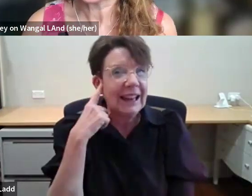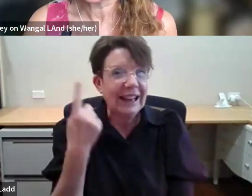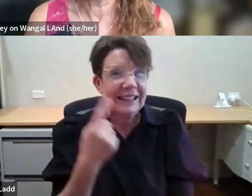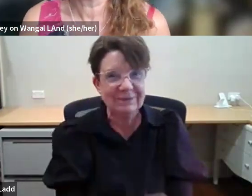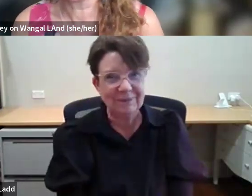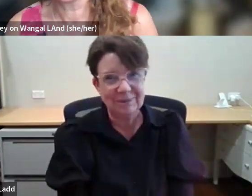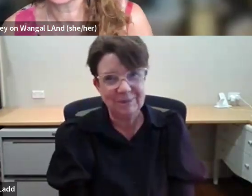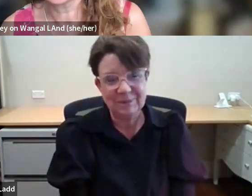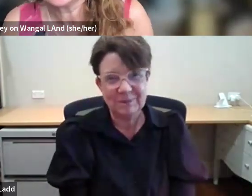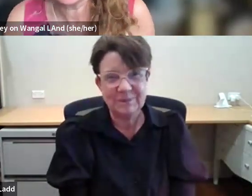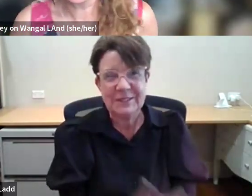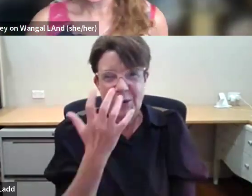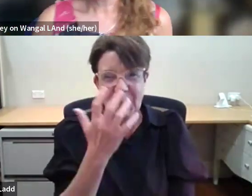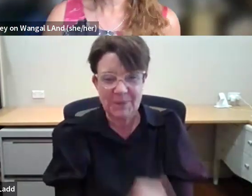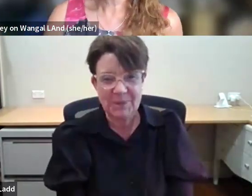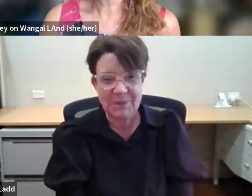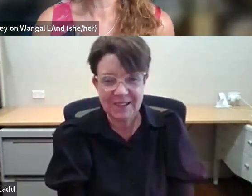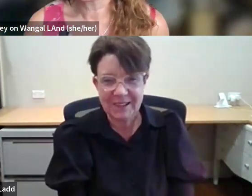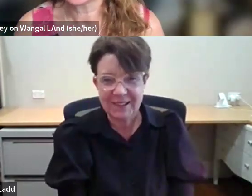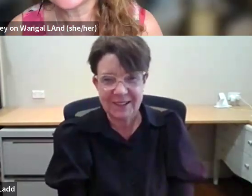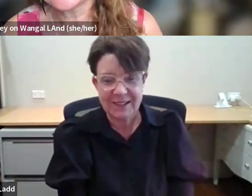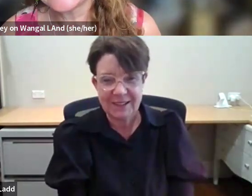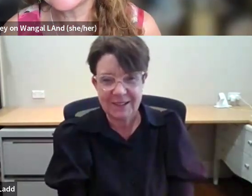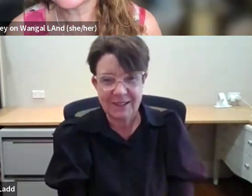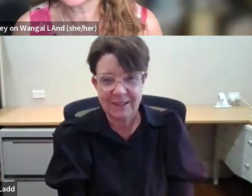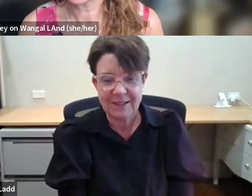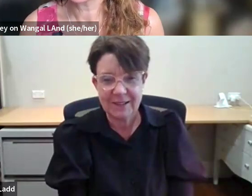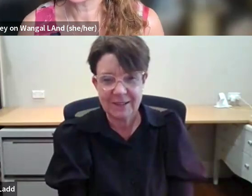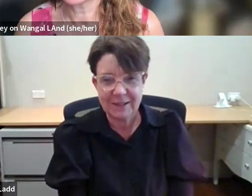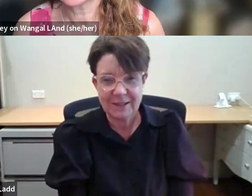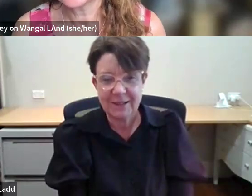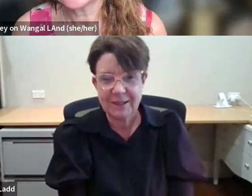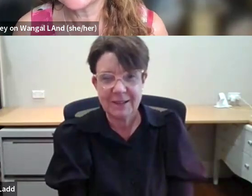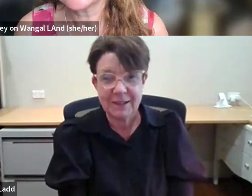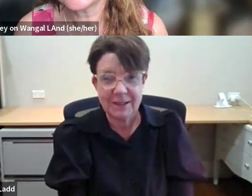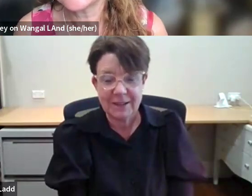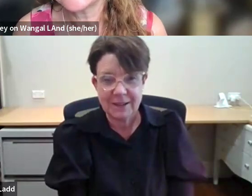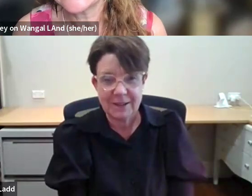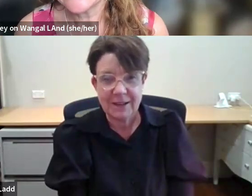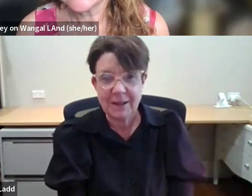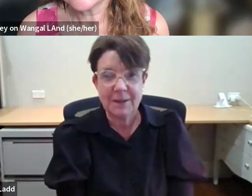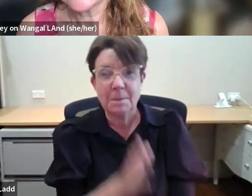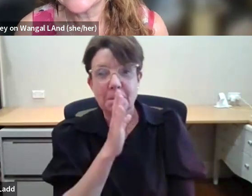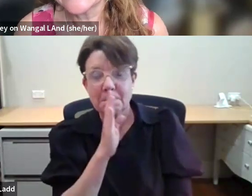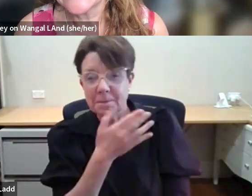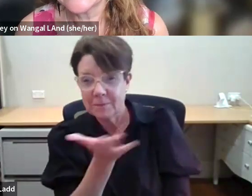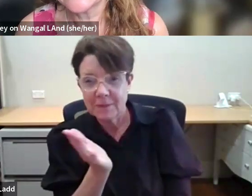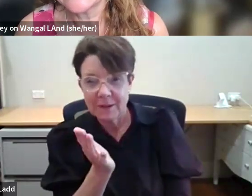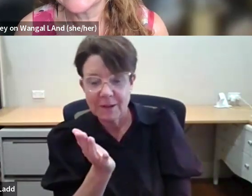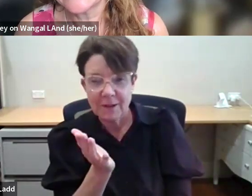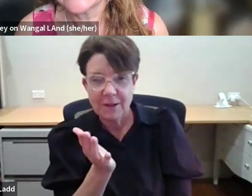so the only thing that is here is basically the chair I am sitting on, the table